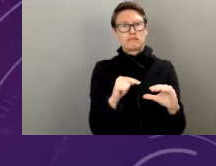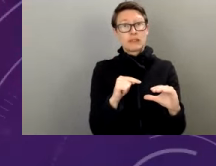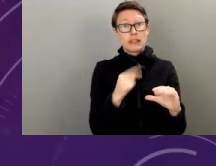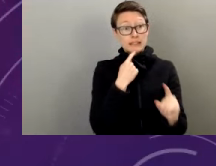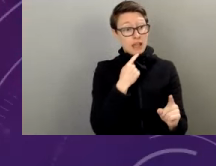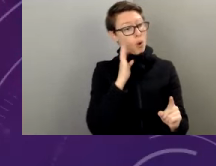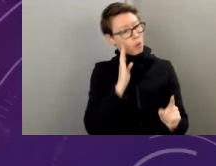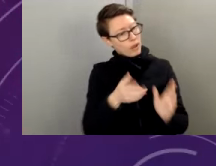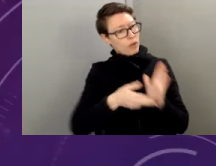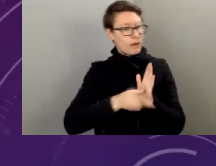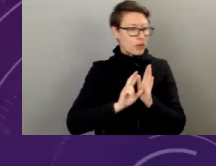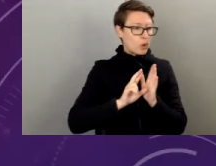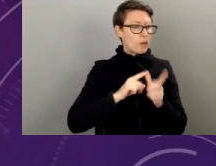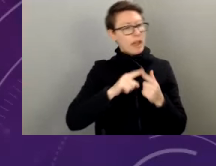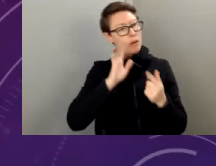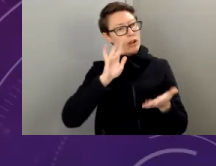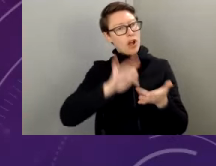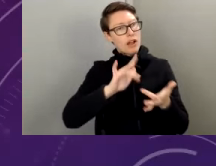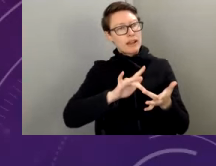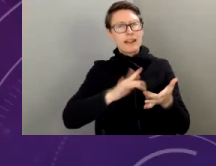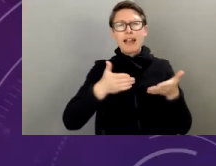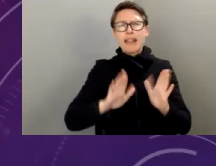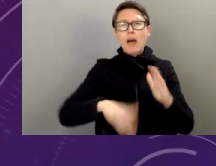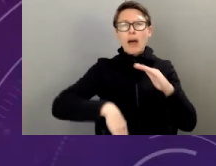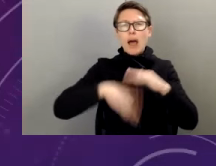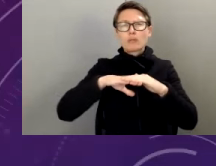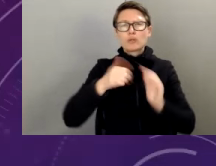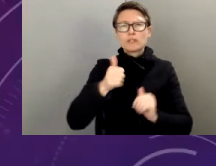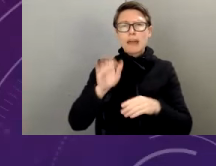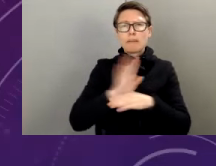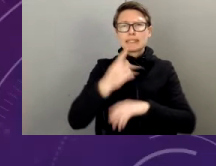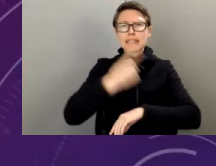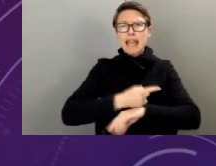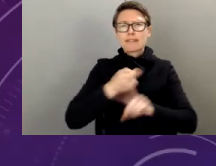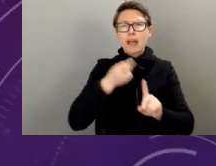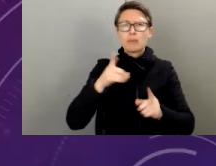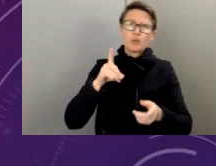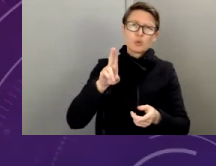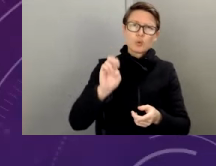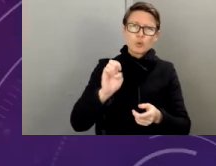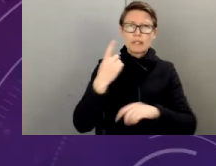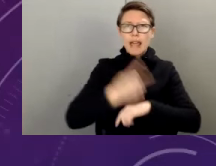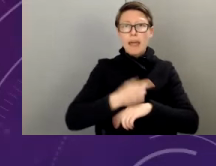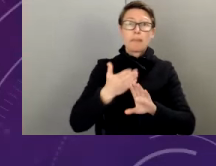It basically says allow up to ten business days from the due date before inquiring about the status. A second email will